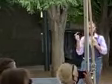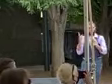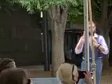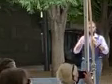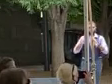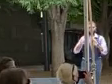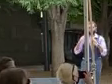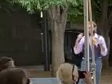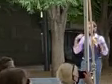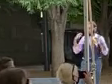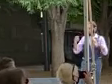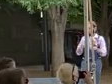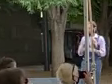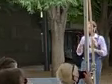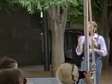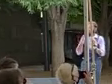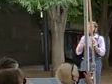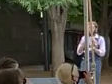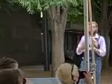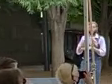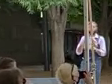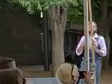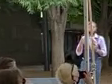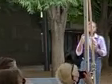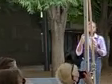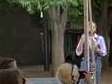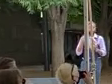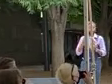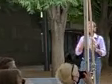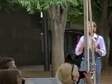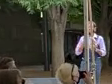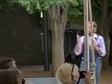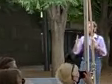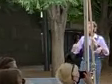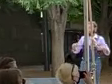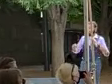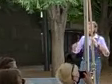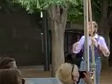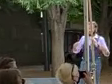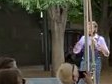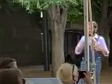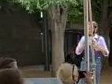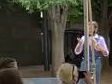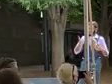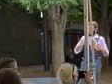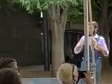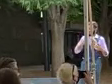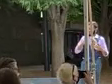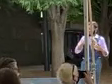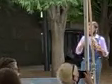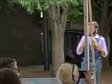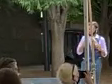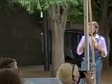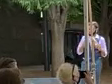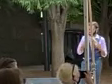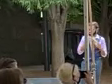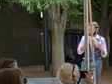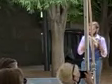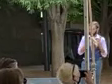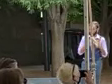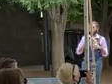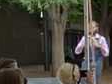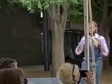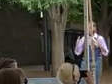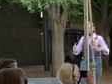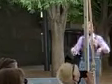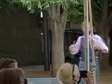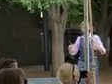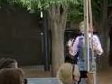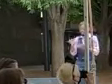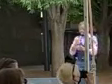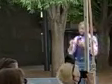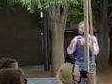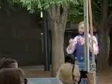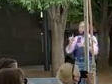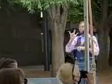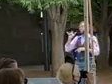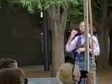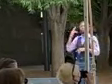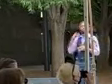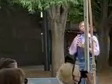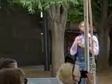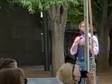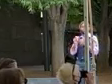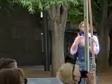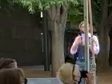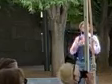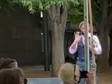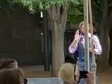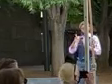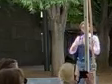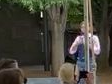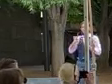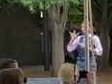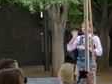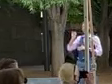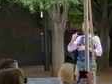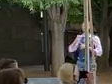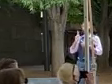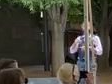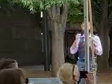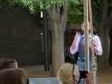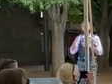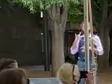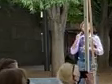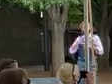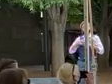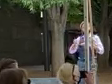I've had several wheelchairs damaged during flights and I wrote a policy to require airlines to report how many wheelchairs they damage every month.